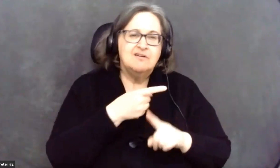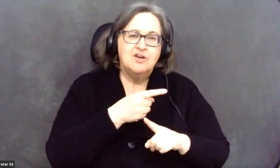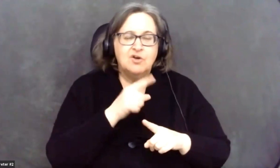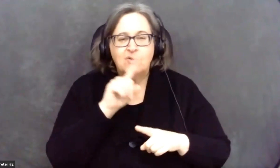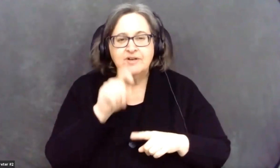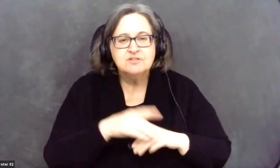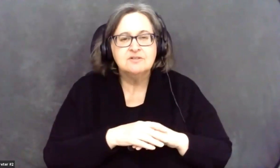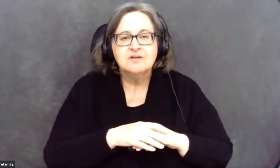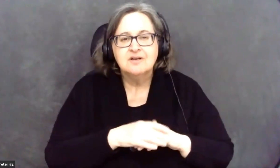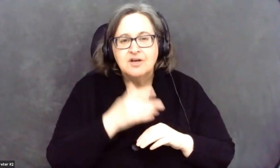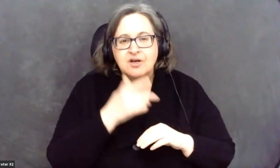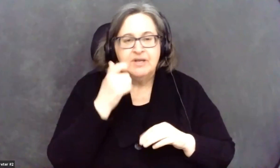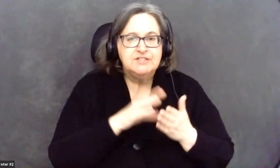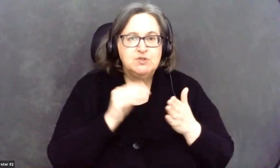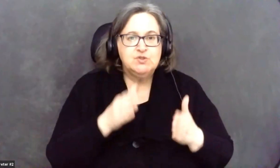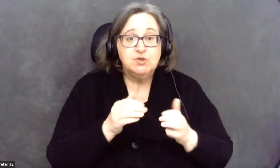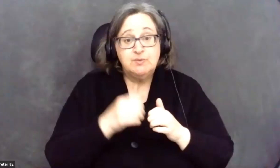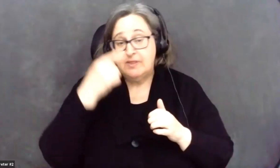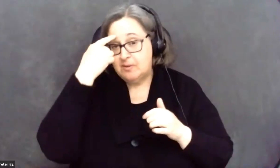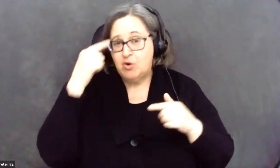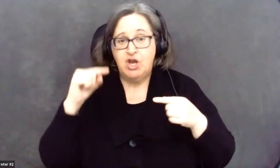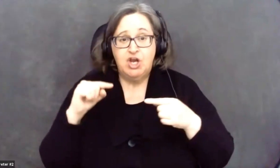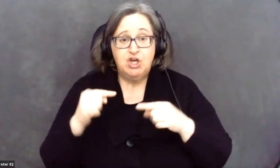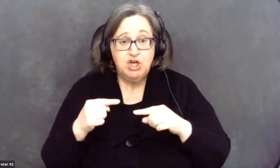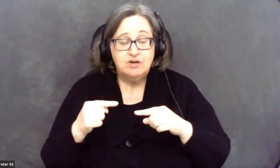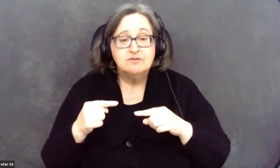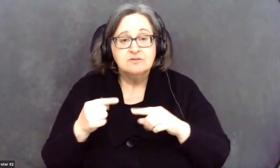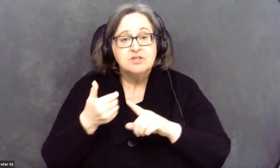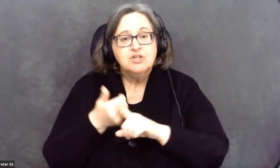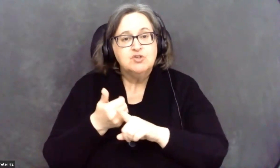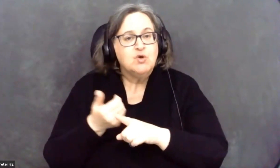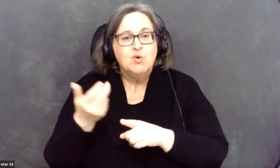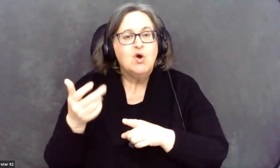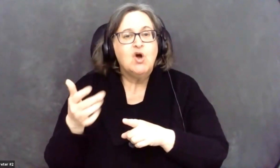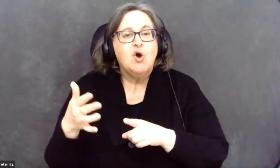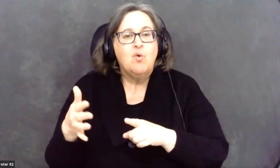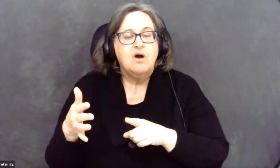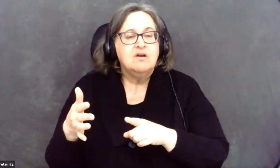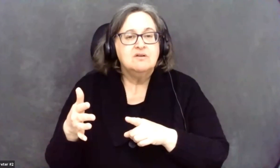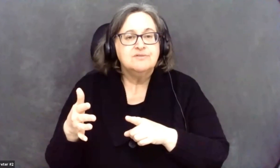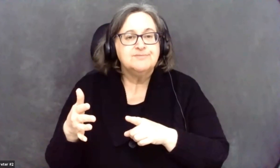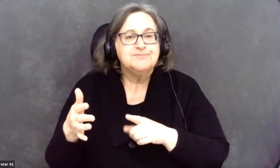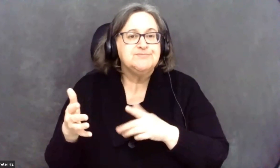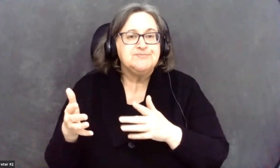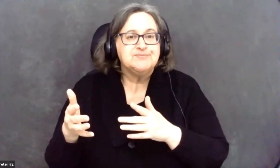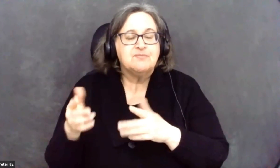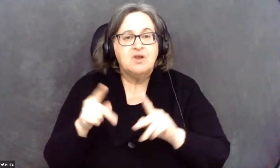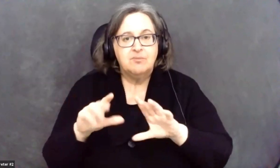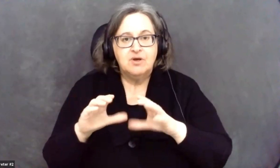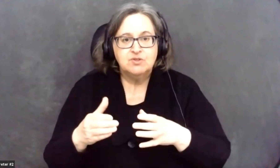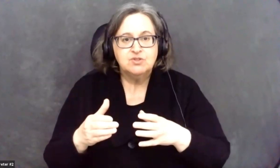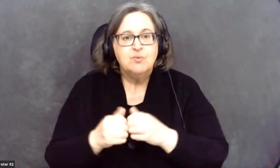Because students with brain injury are already a population with special needs.